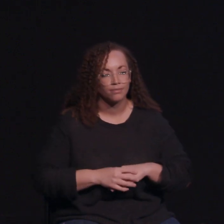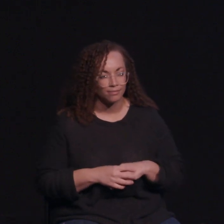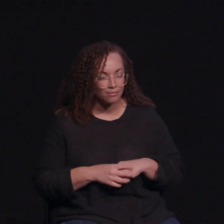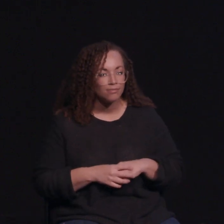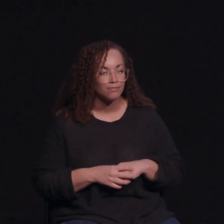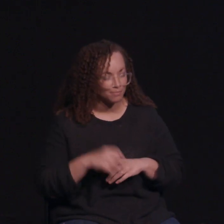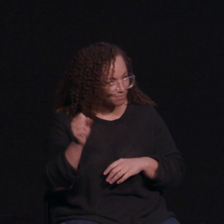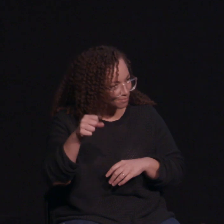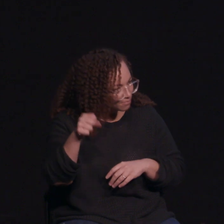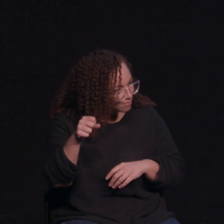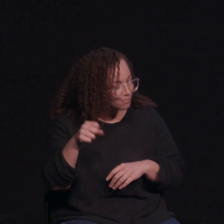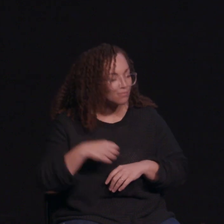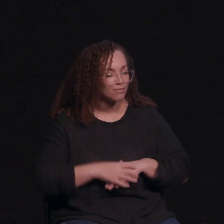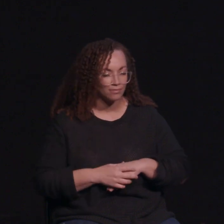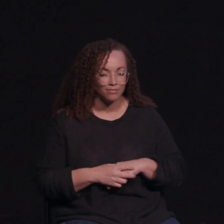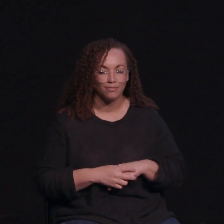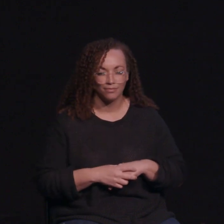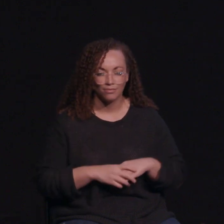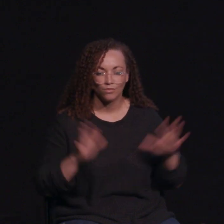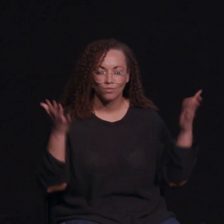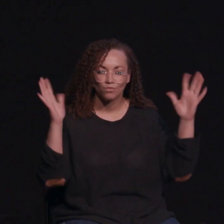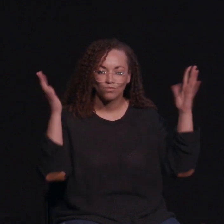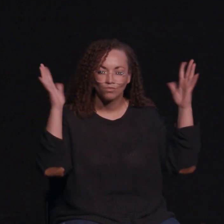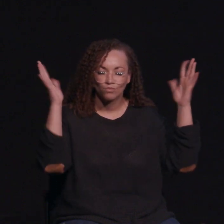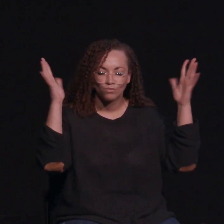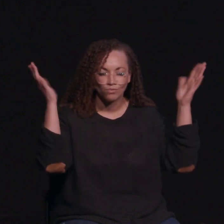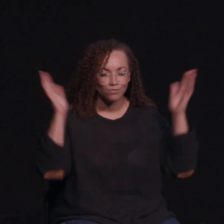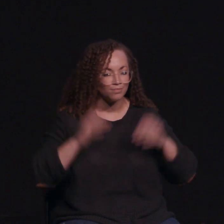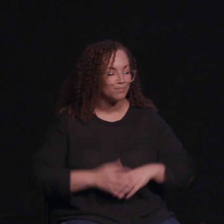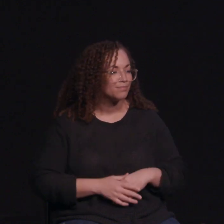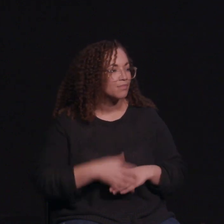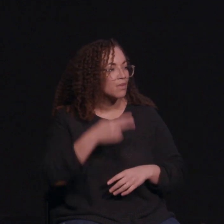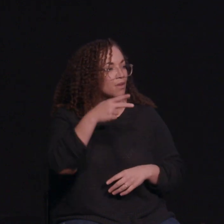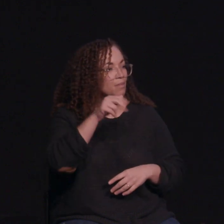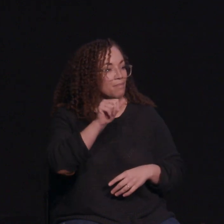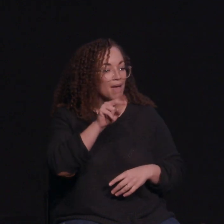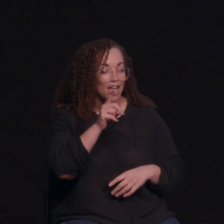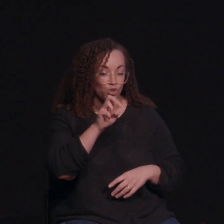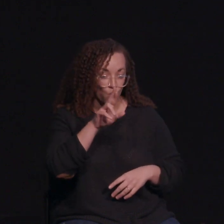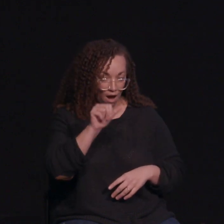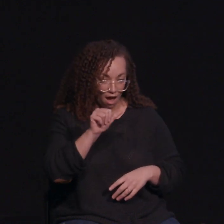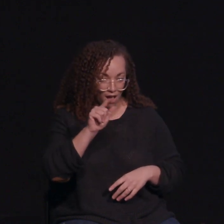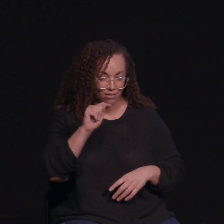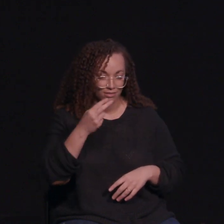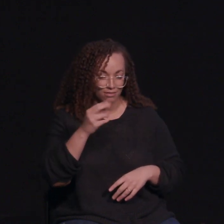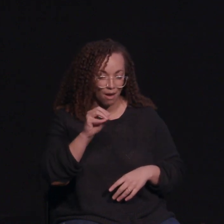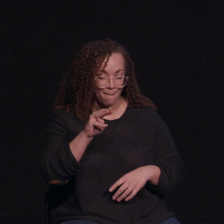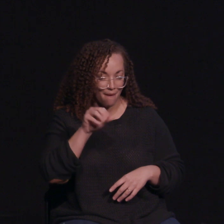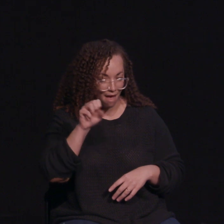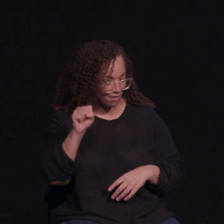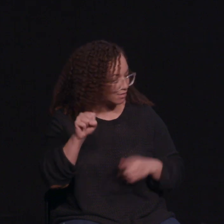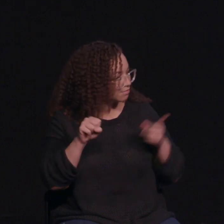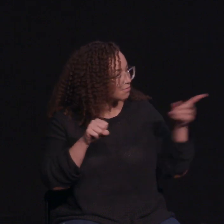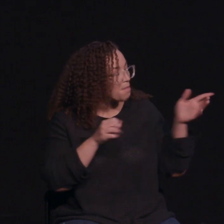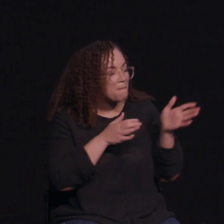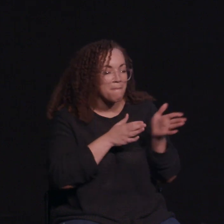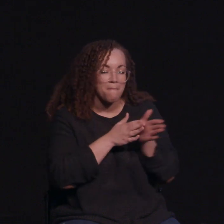[audience applauding] Pandora Thomas is a passionate global citizen who works as a